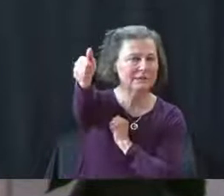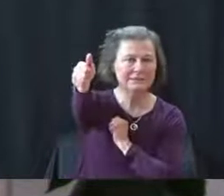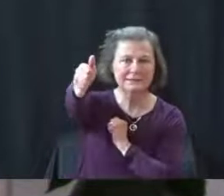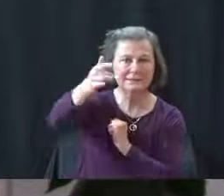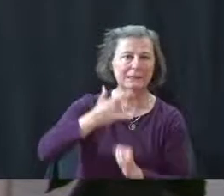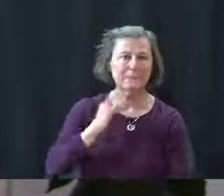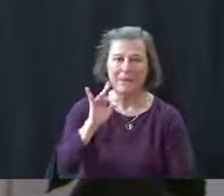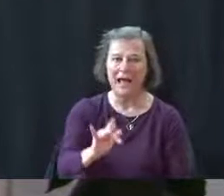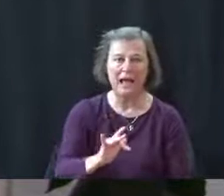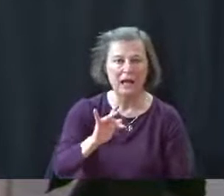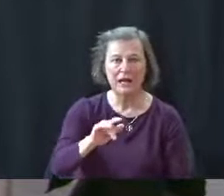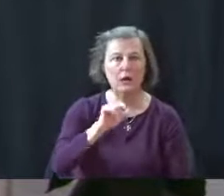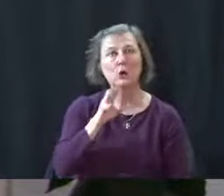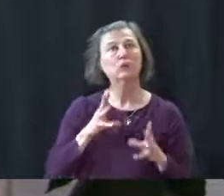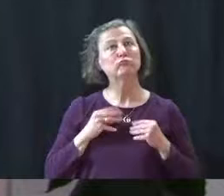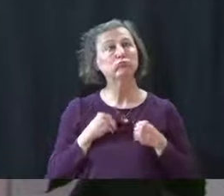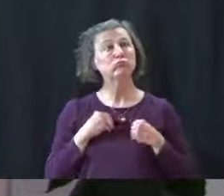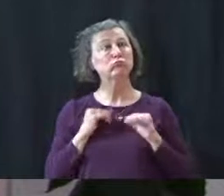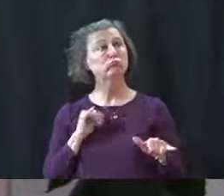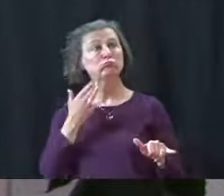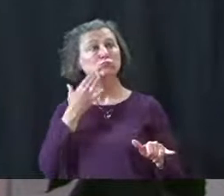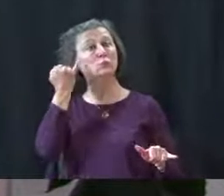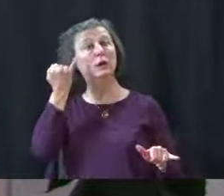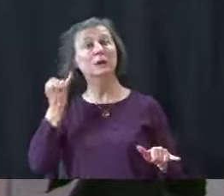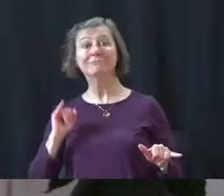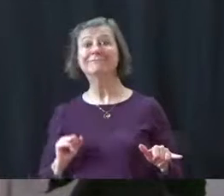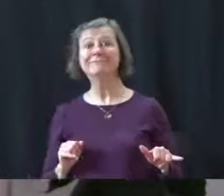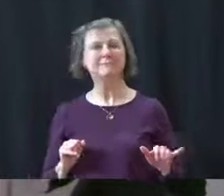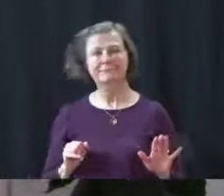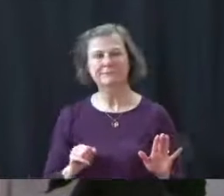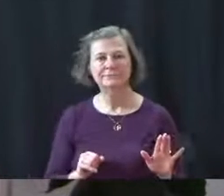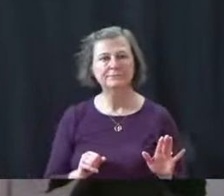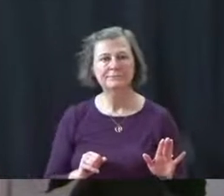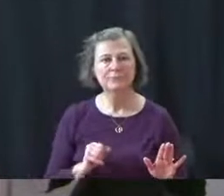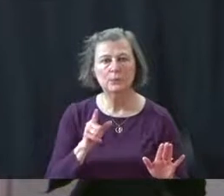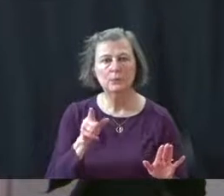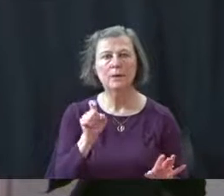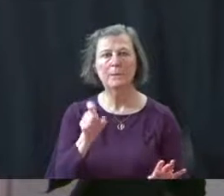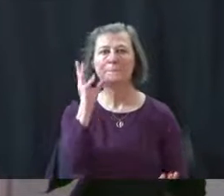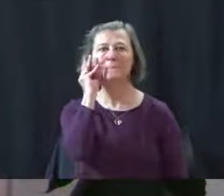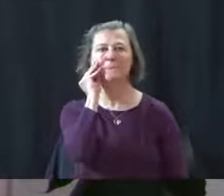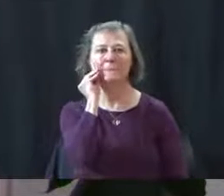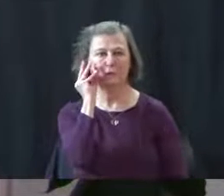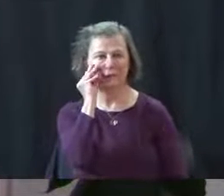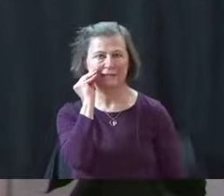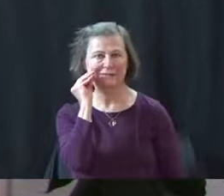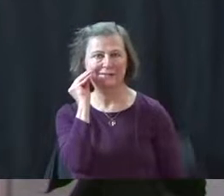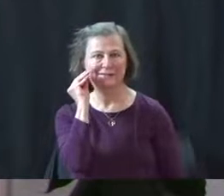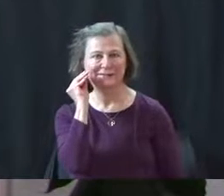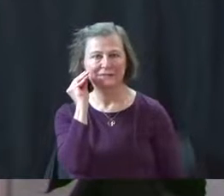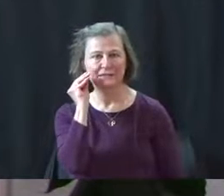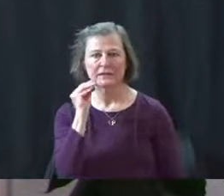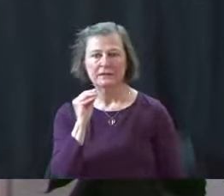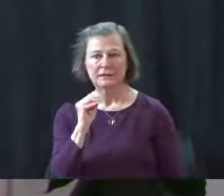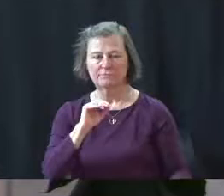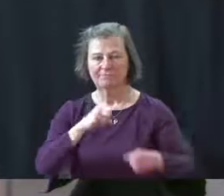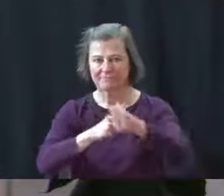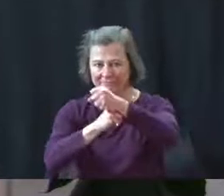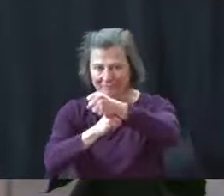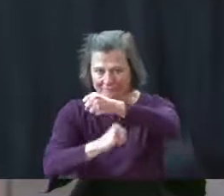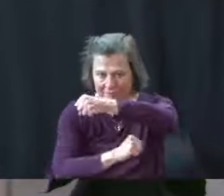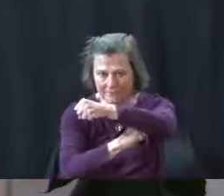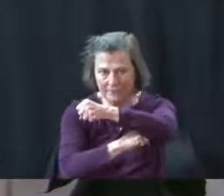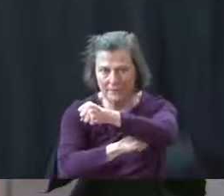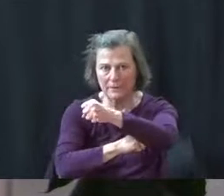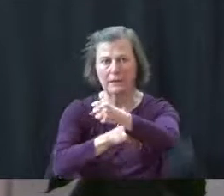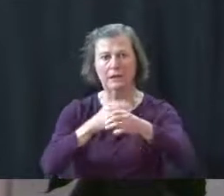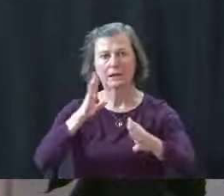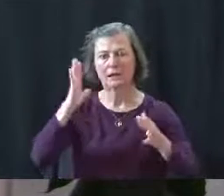adopt as a nice idea, it's something you experience as a fundamental state of spiritual being.